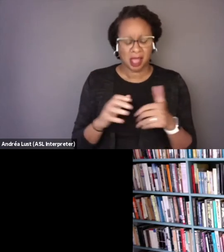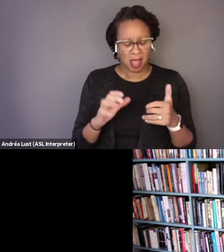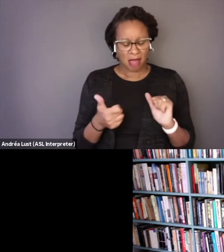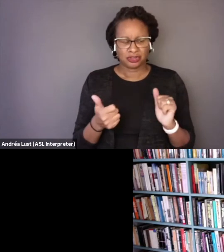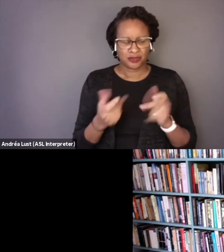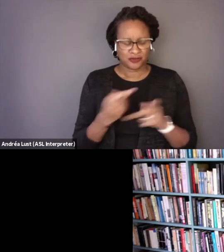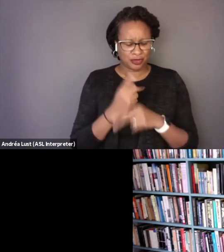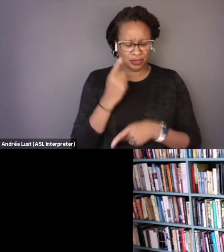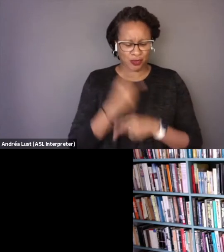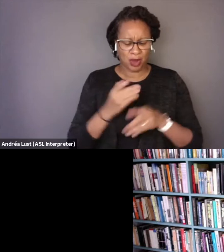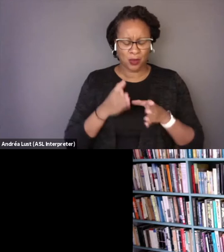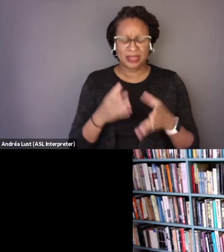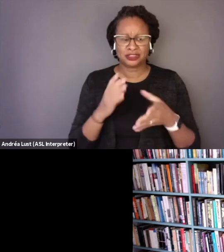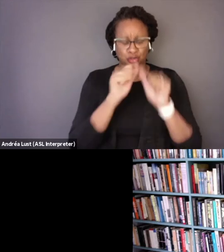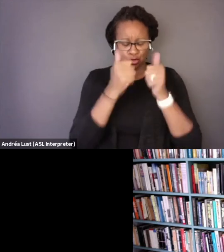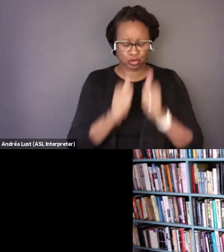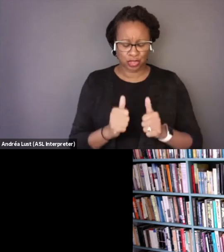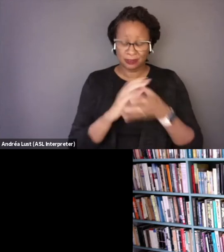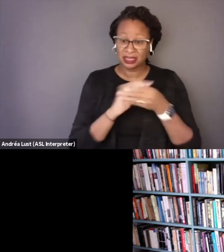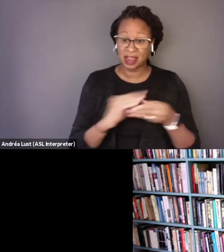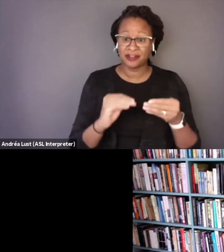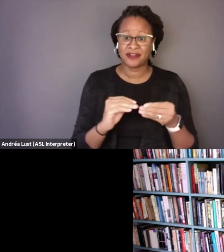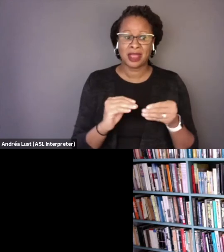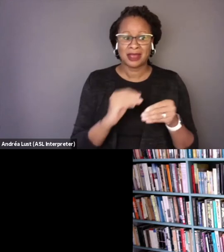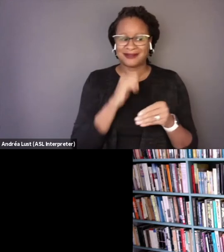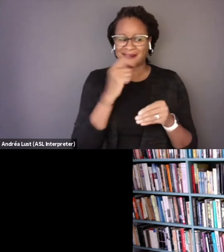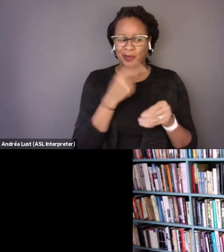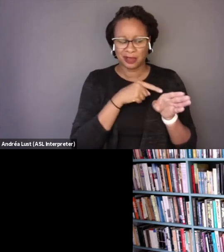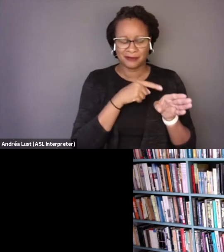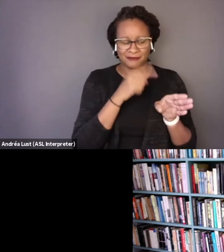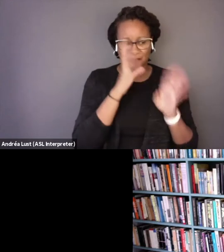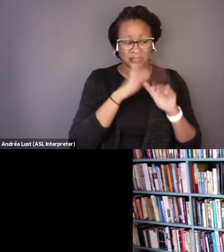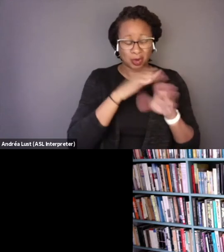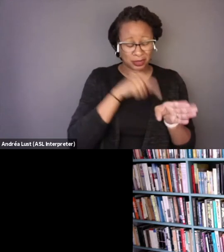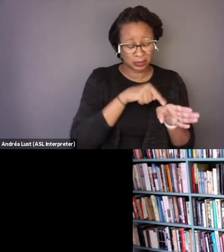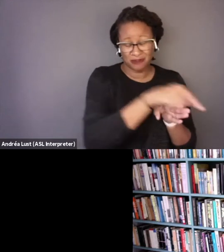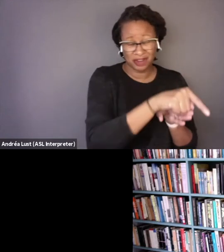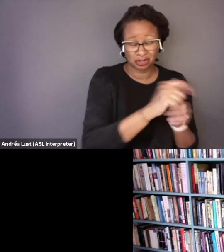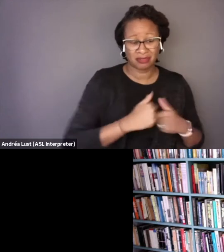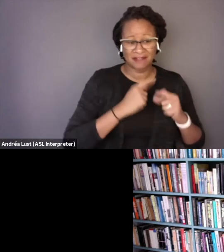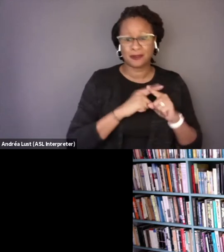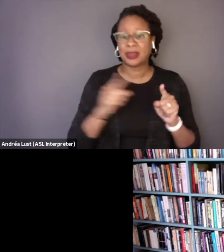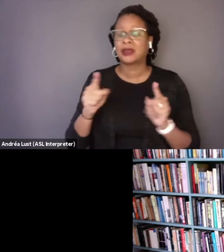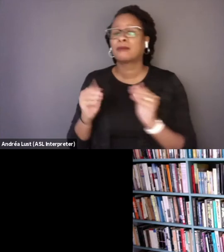not just about his professional legacy, but also in some ways a personal profile. We get these other details,